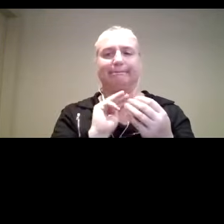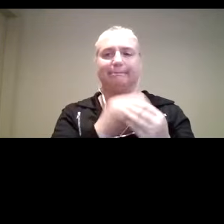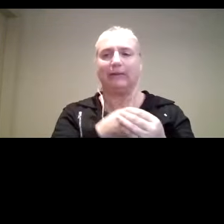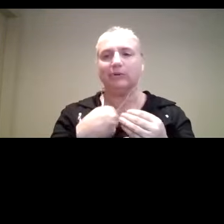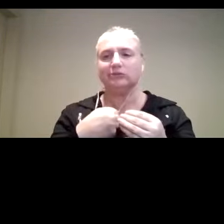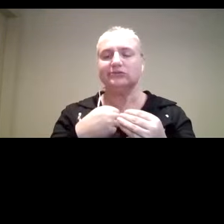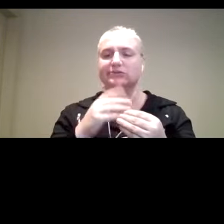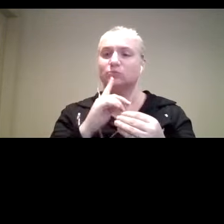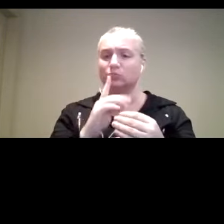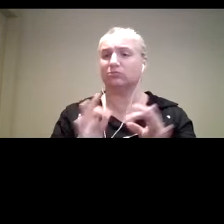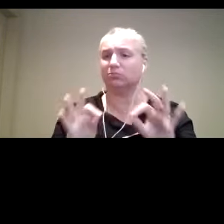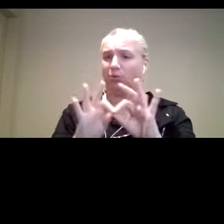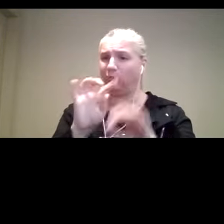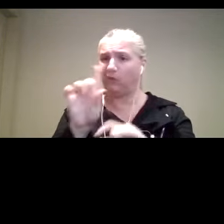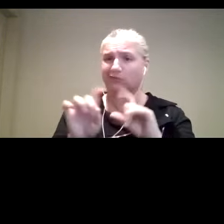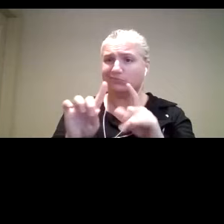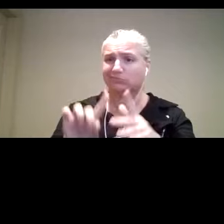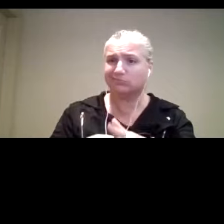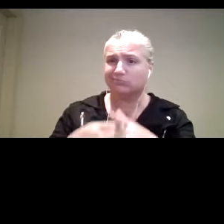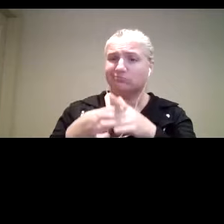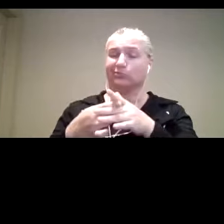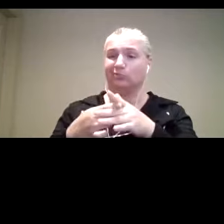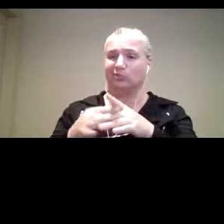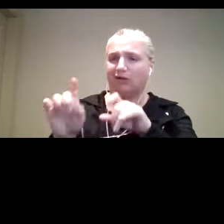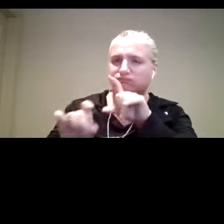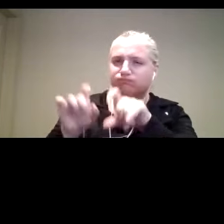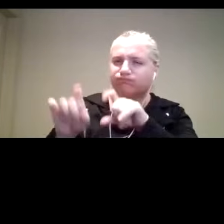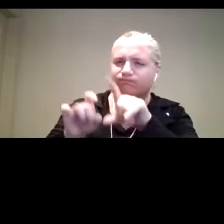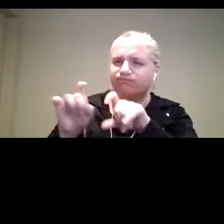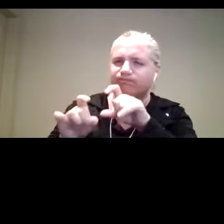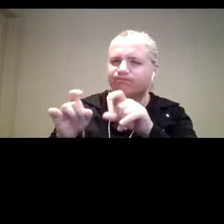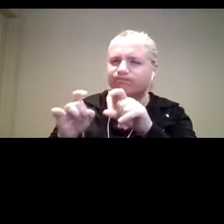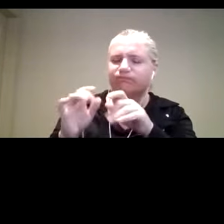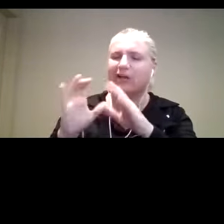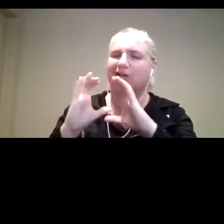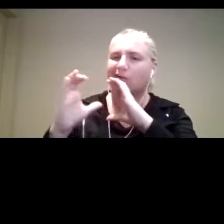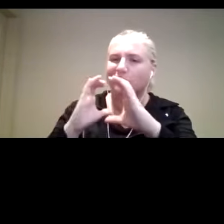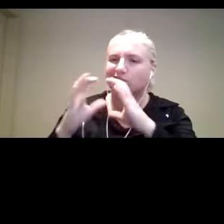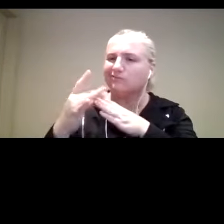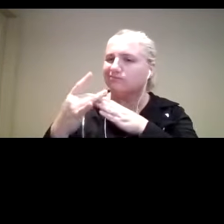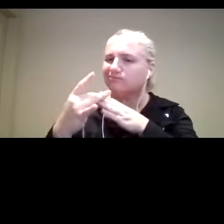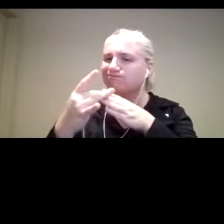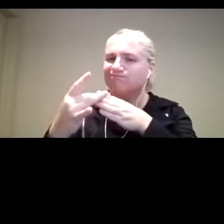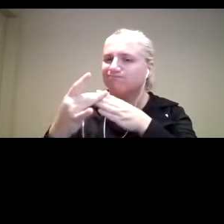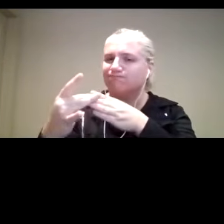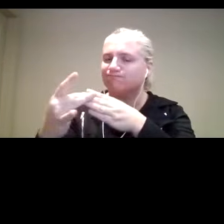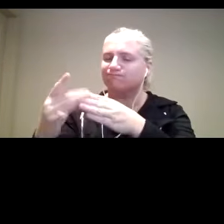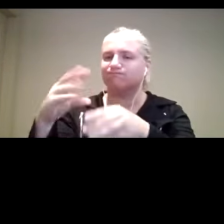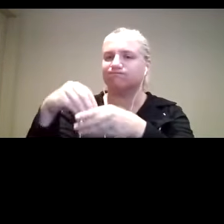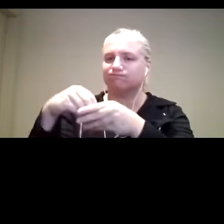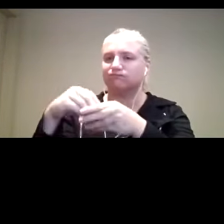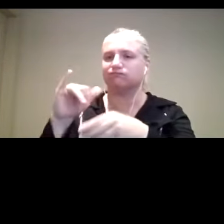and start asking essential questions and guiding some of those conversations within IEP team meetings.